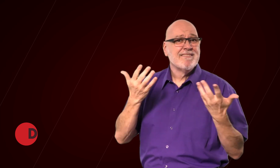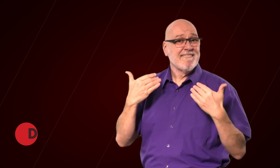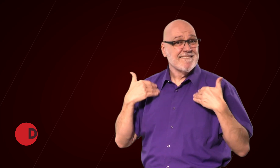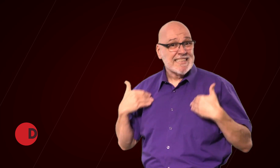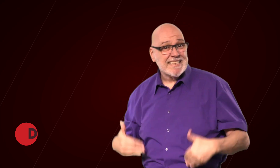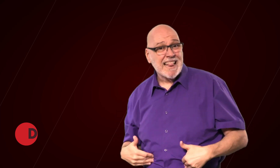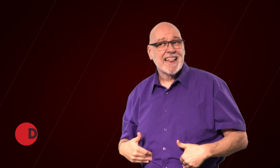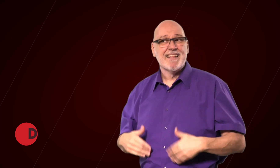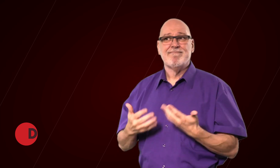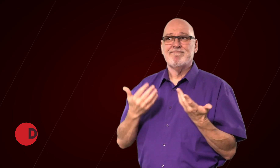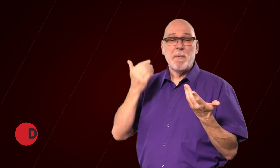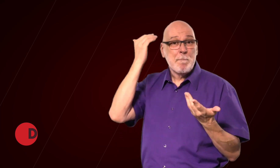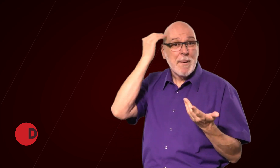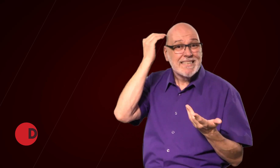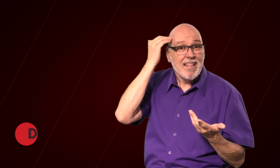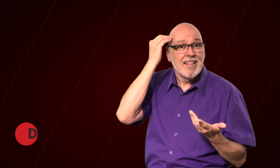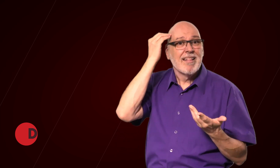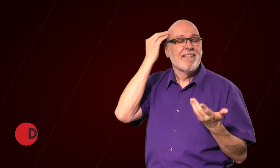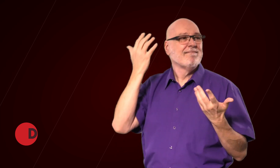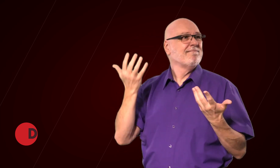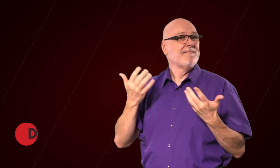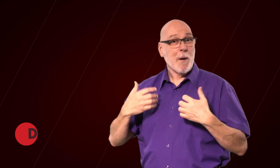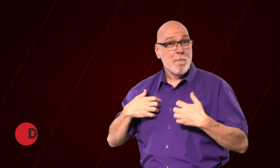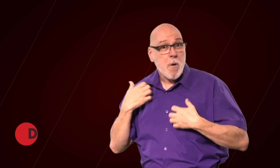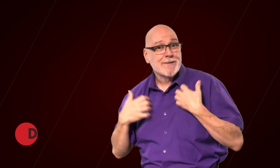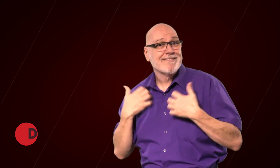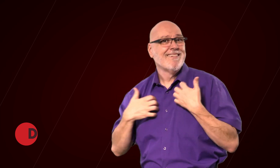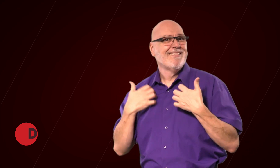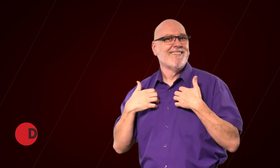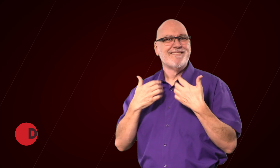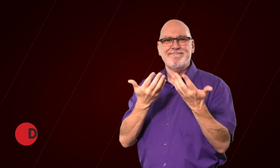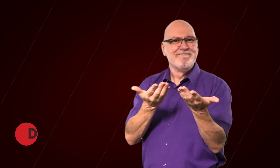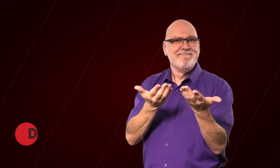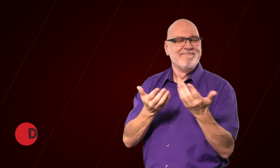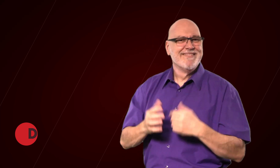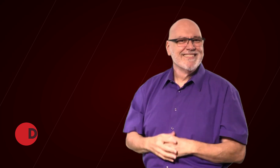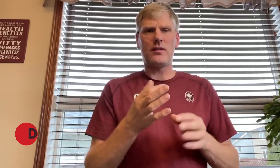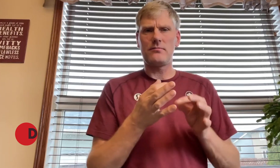Physically, mentally, and emotionally?